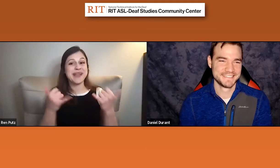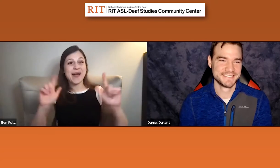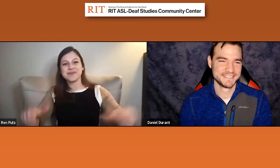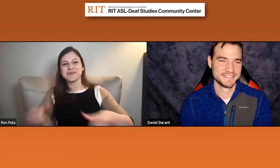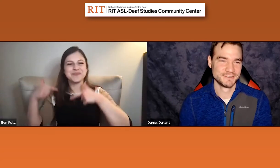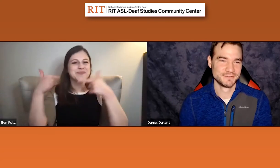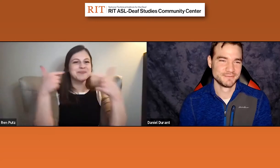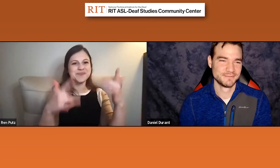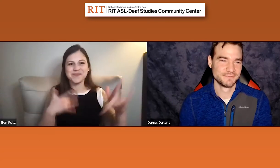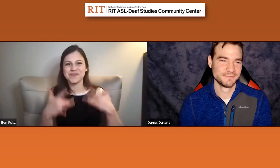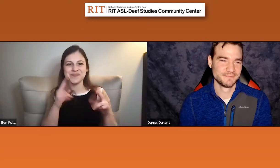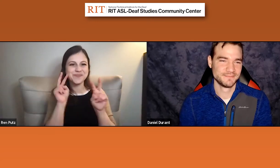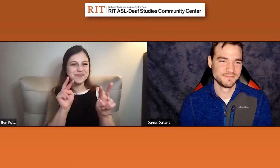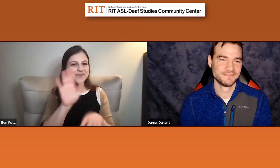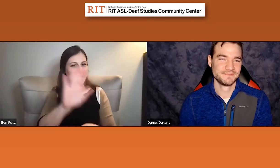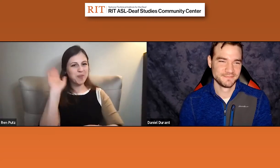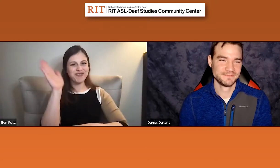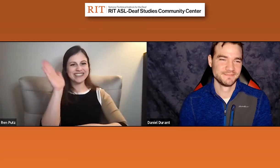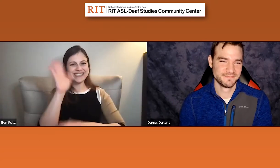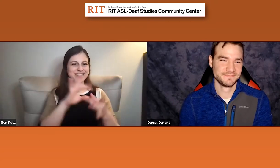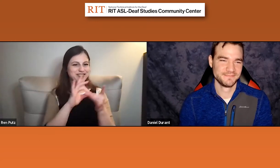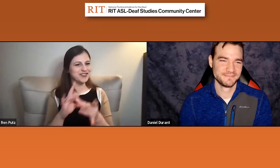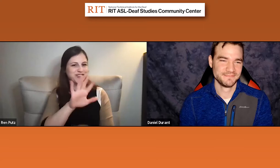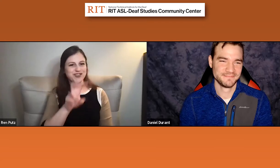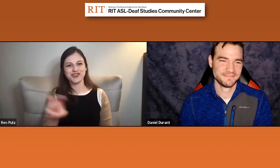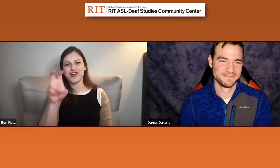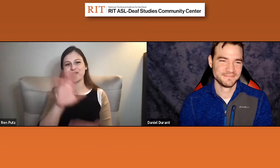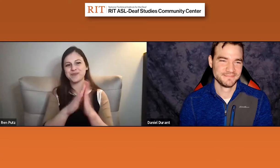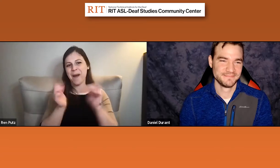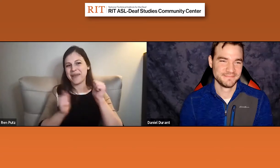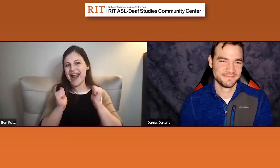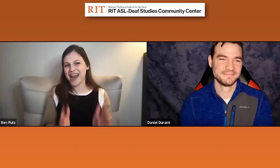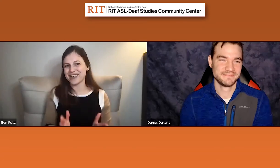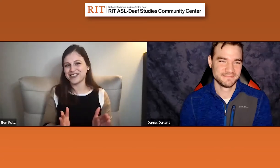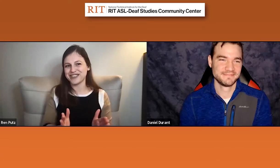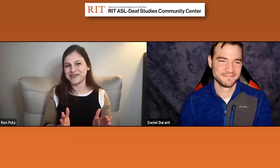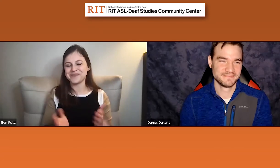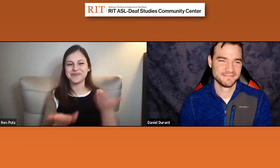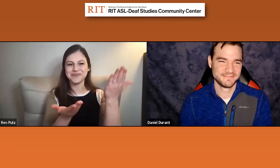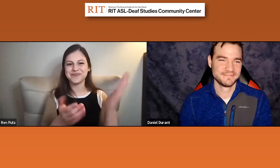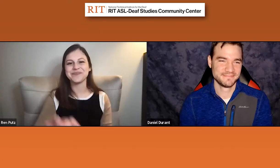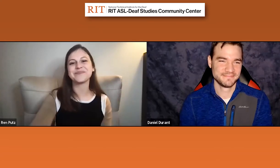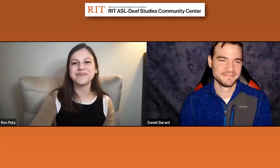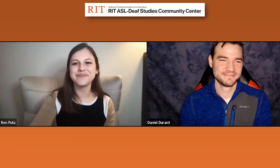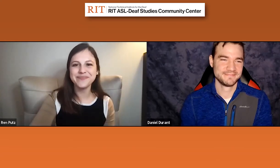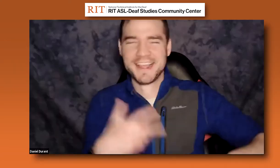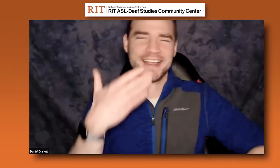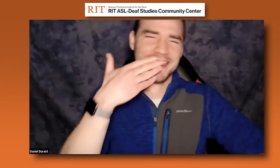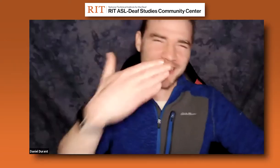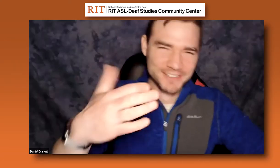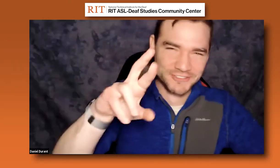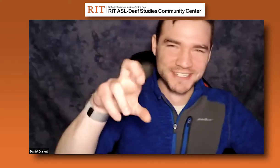to that movie's release. Now we look forward to hearing about your journey as an actor.